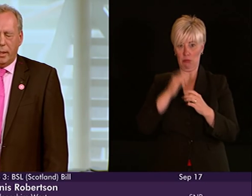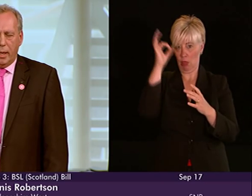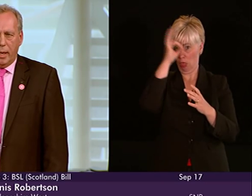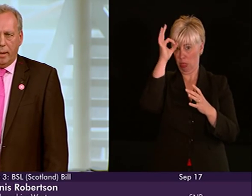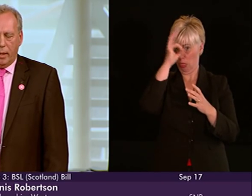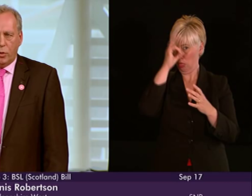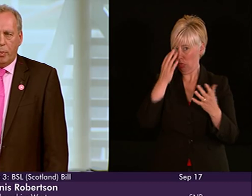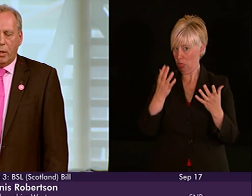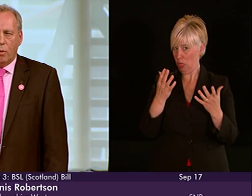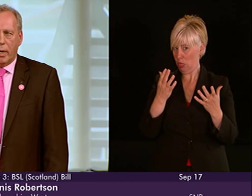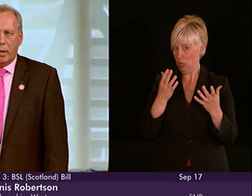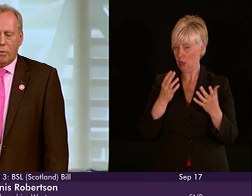had been transferred under the Transfer of Undertakings (Protection of Employment)